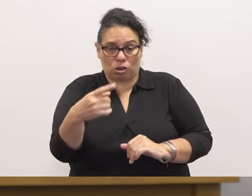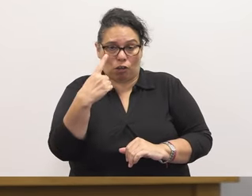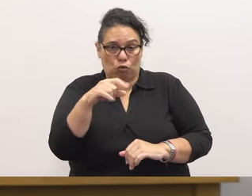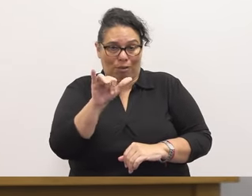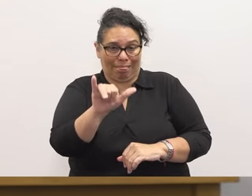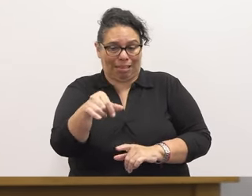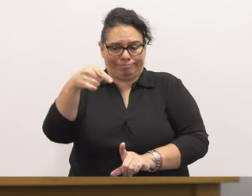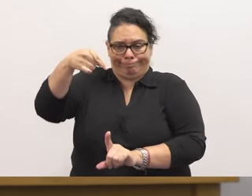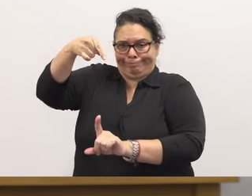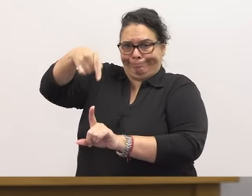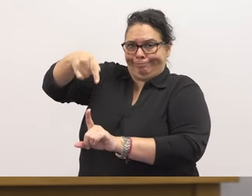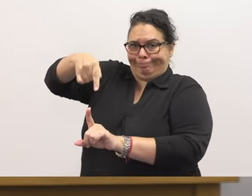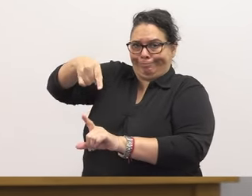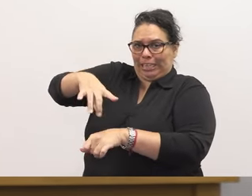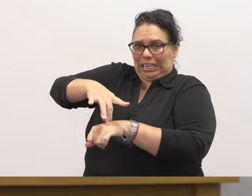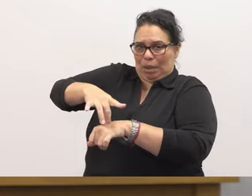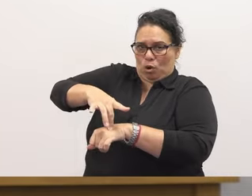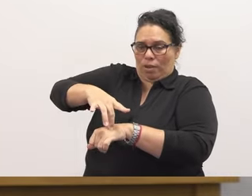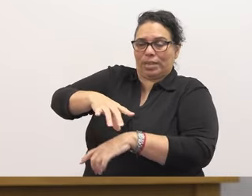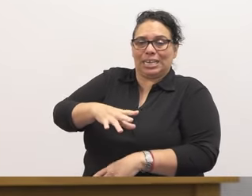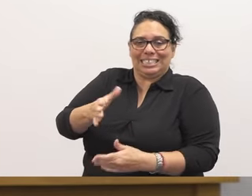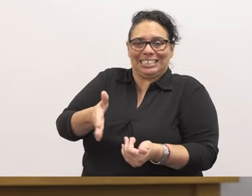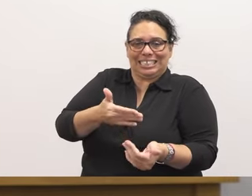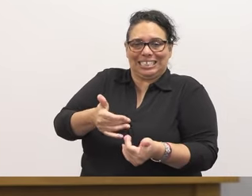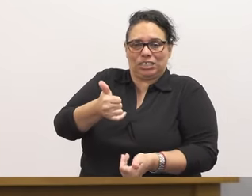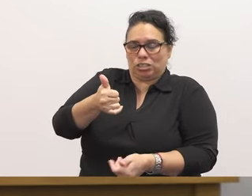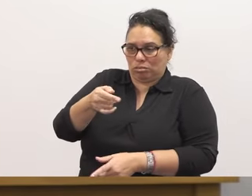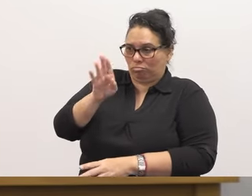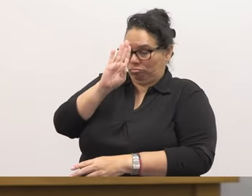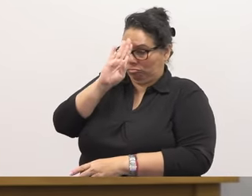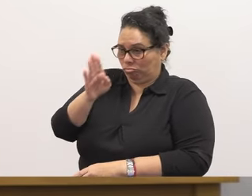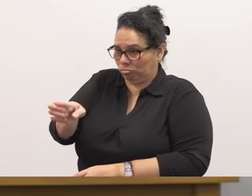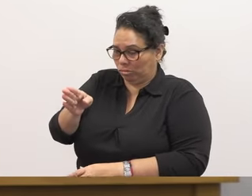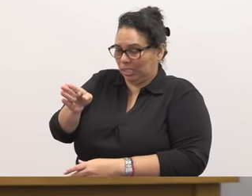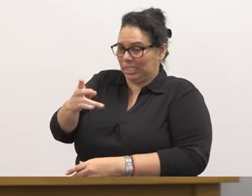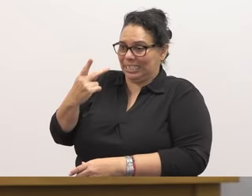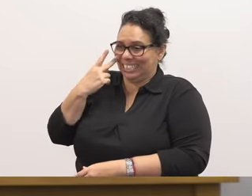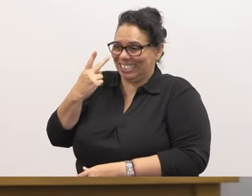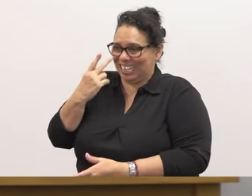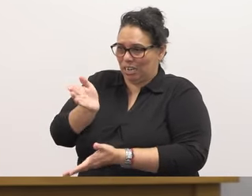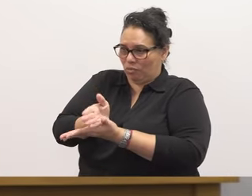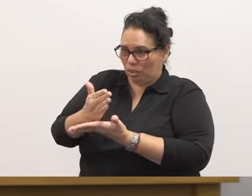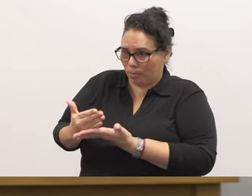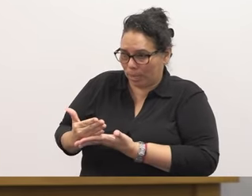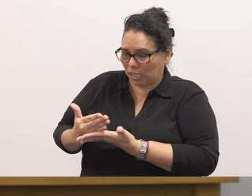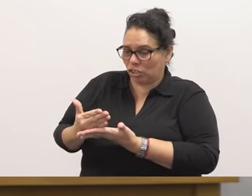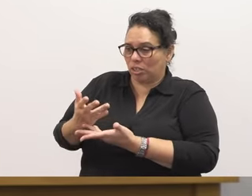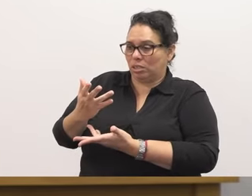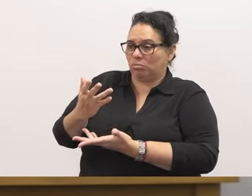It makes this a whole lot easier for us to directly see from a budget standpoint, from a supportive services standpoint,